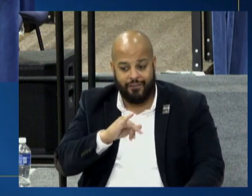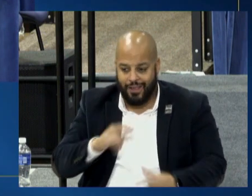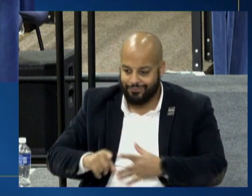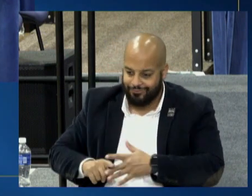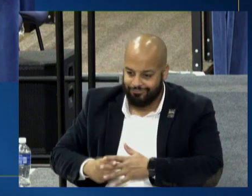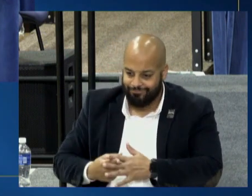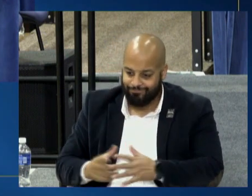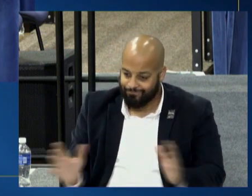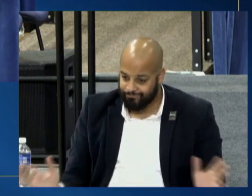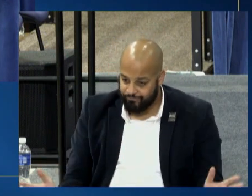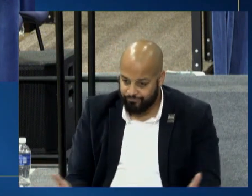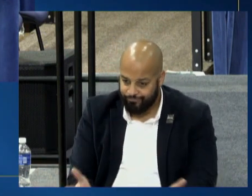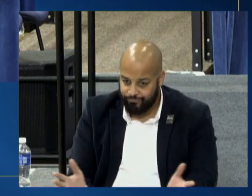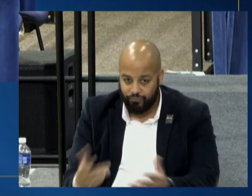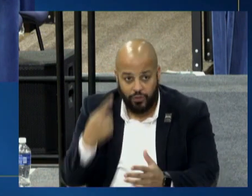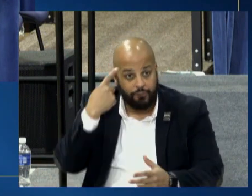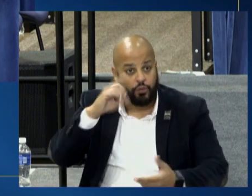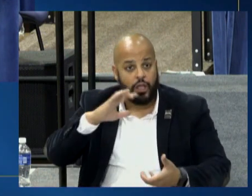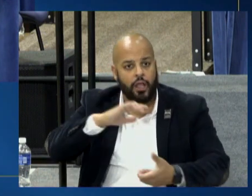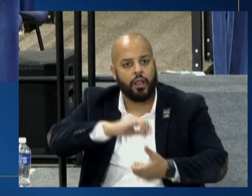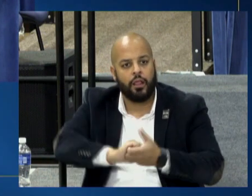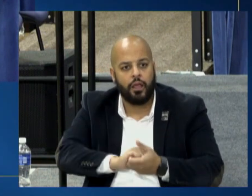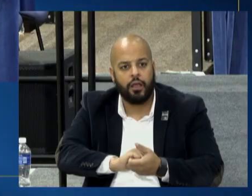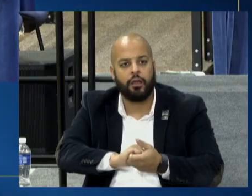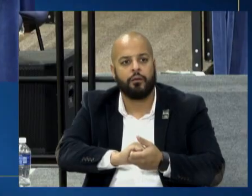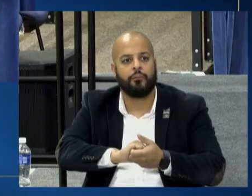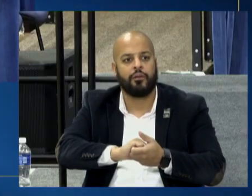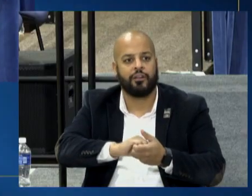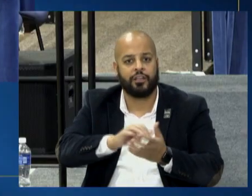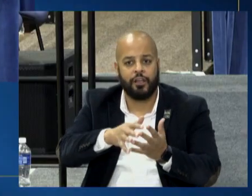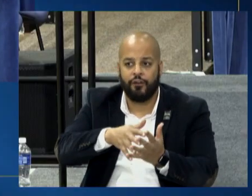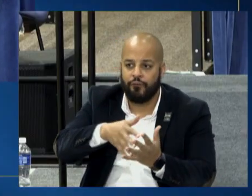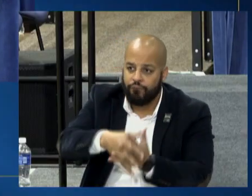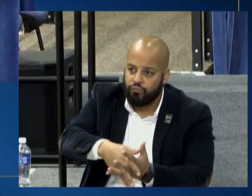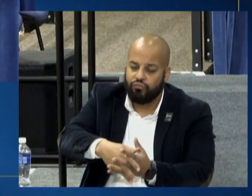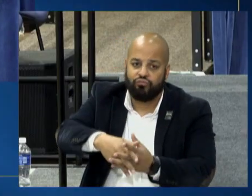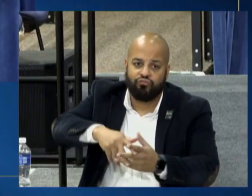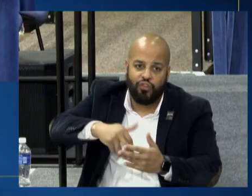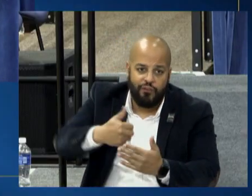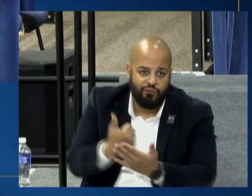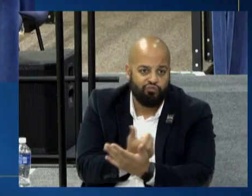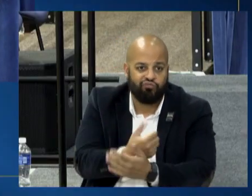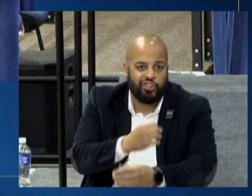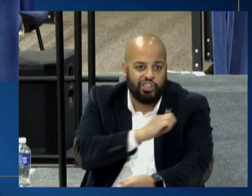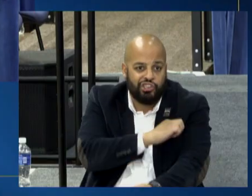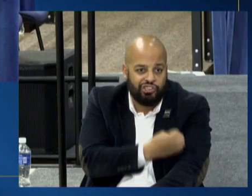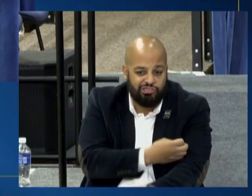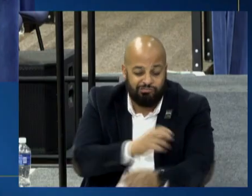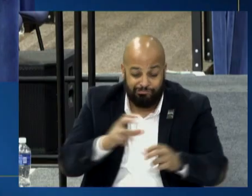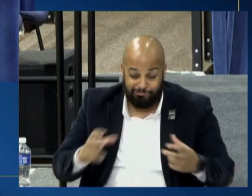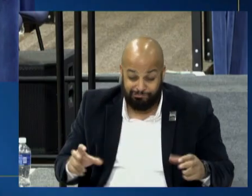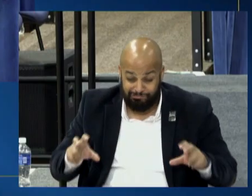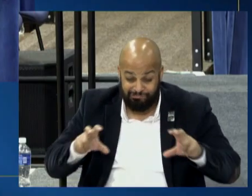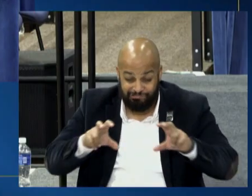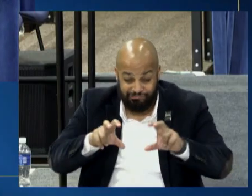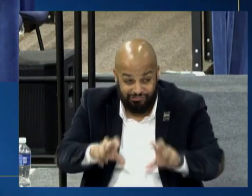catalyst for collaboration and to infuse fresh energy into innovation, into the markets. The